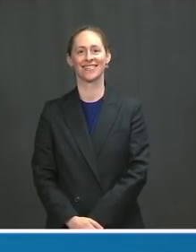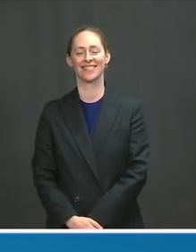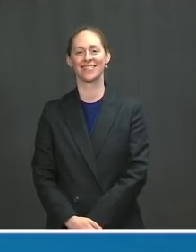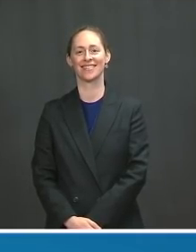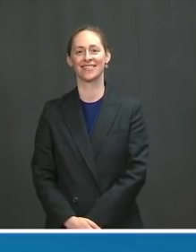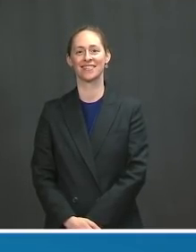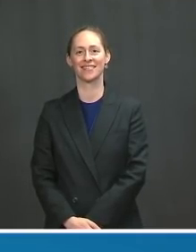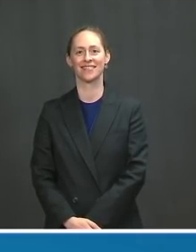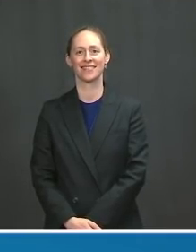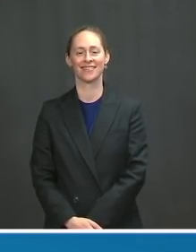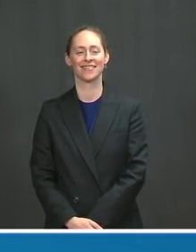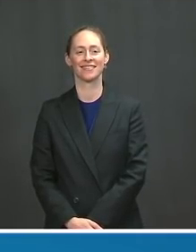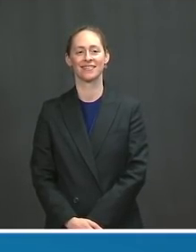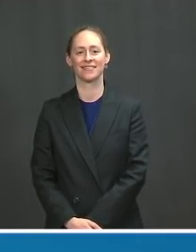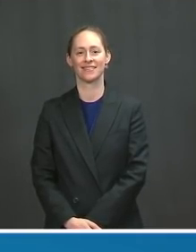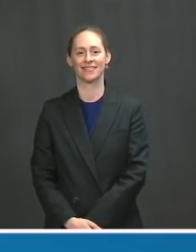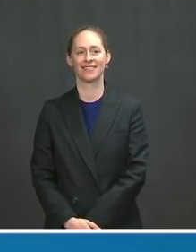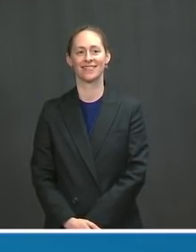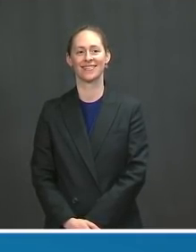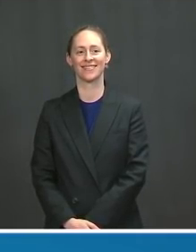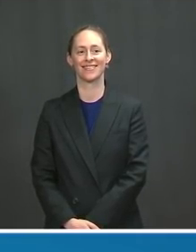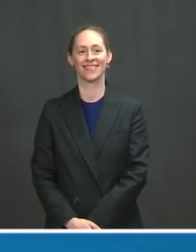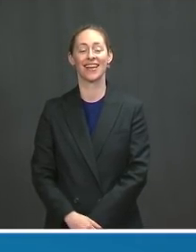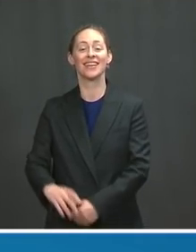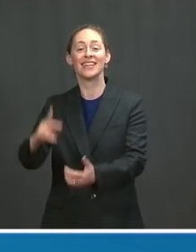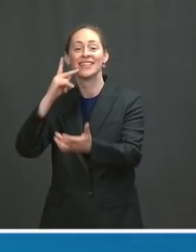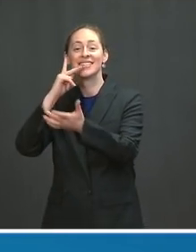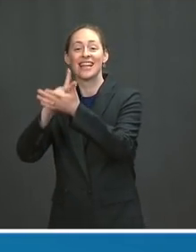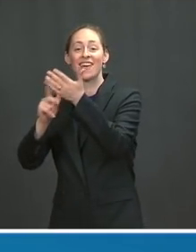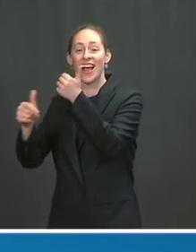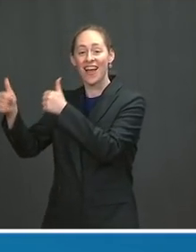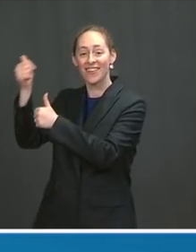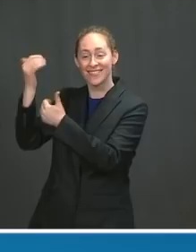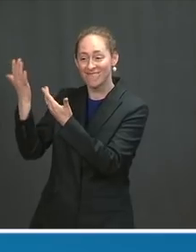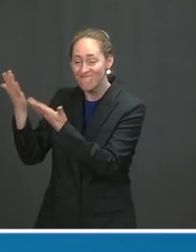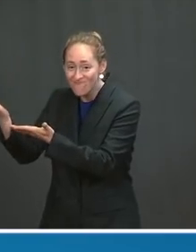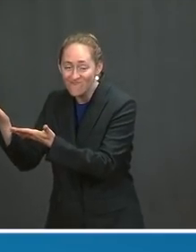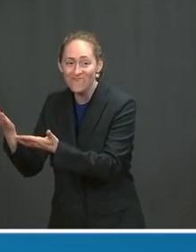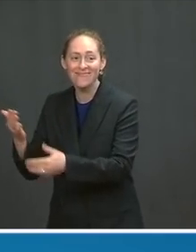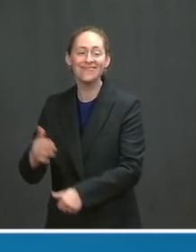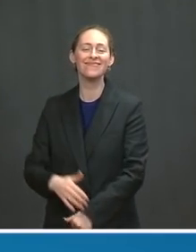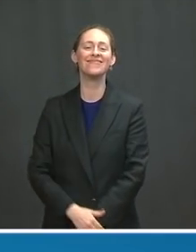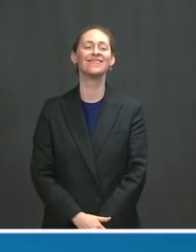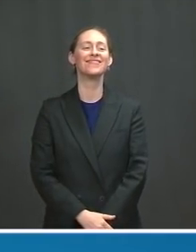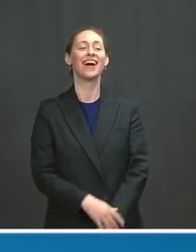Acting Secretary Thomas Harker, General David Berger, Admiral Mike Gilday,